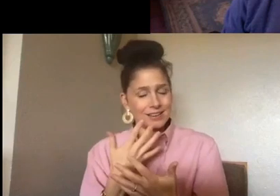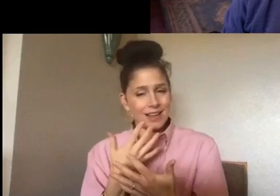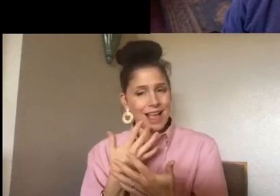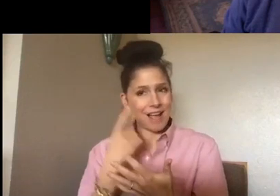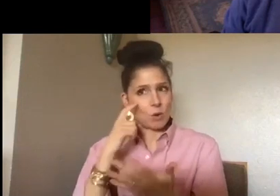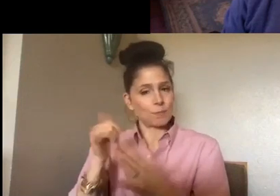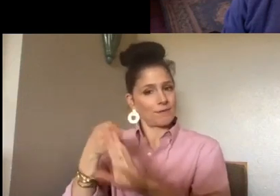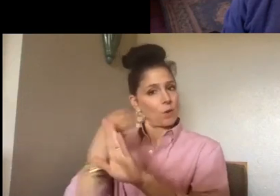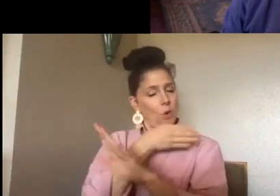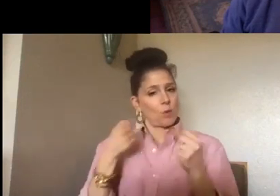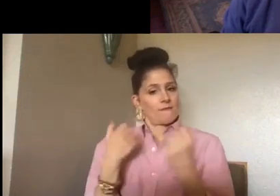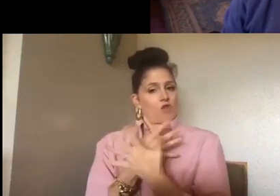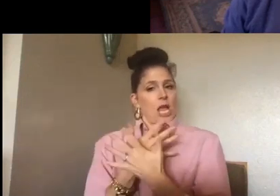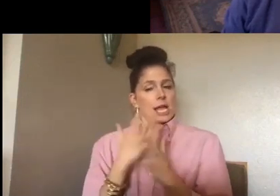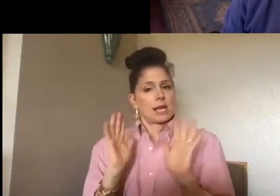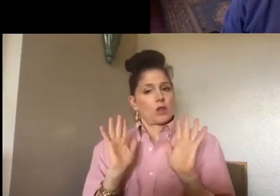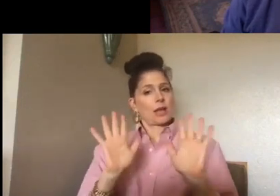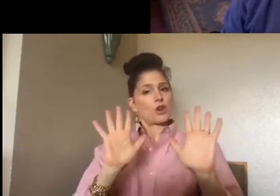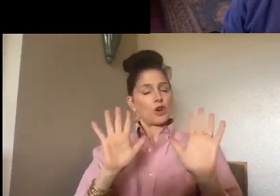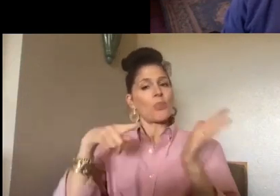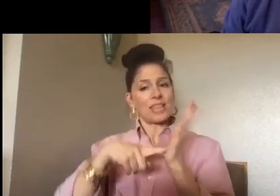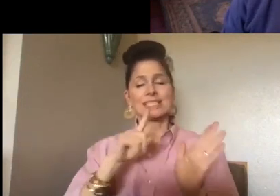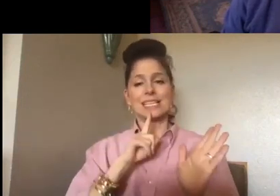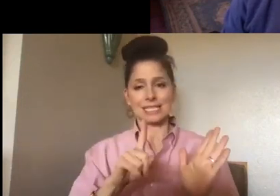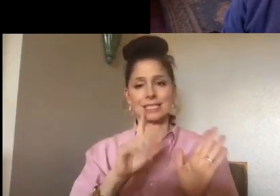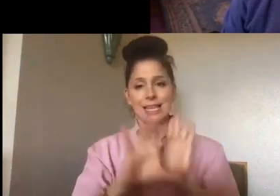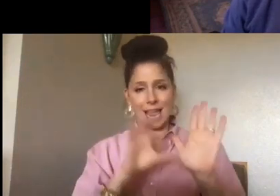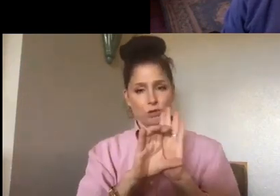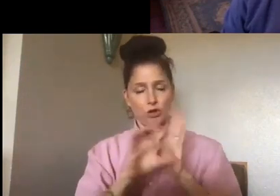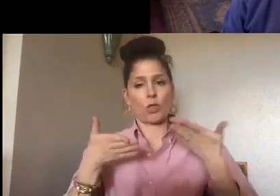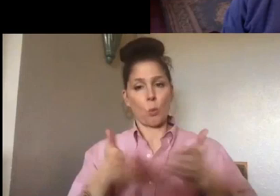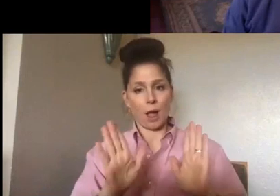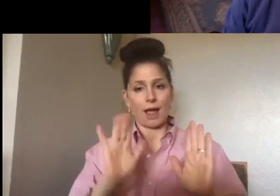and I've noticed that fear before, and it's just a character way,